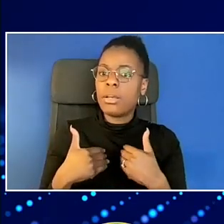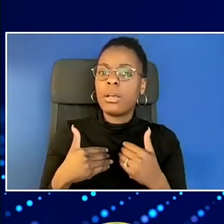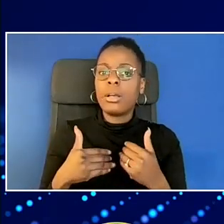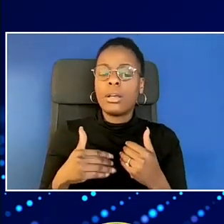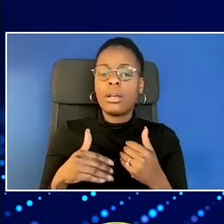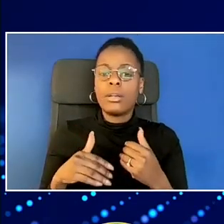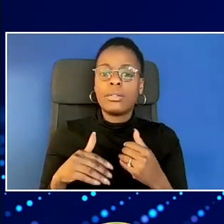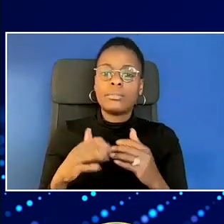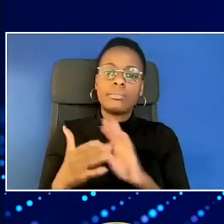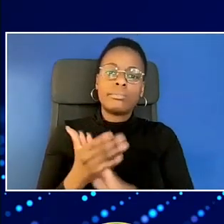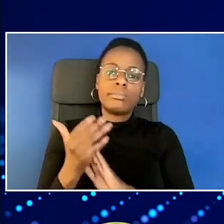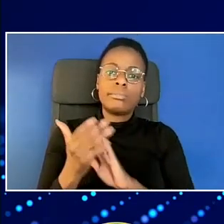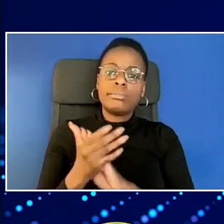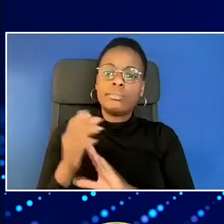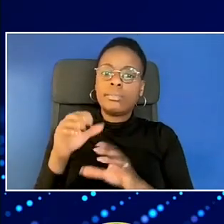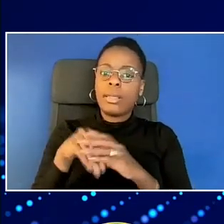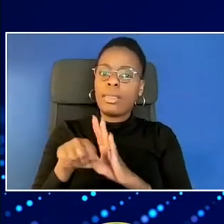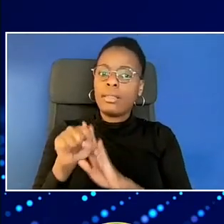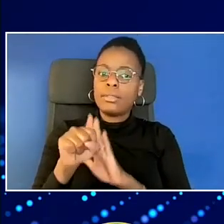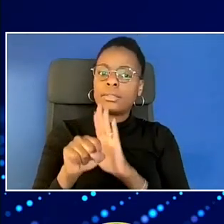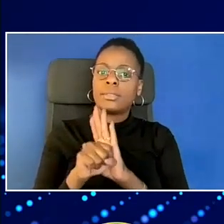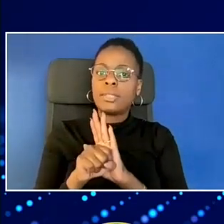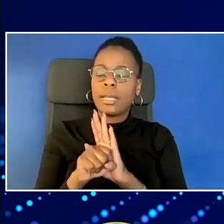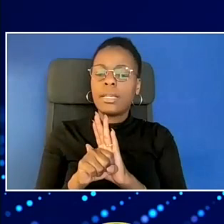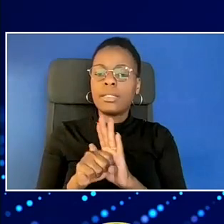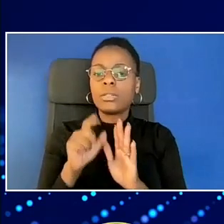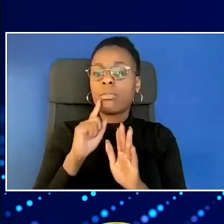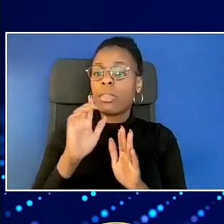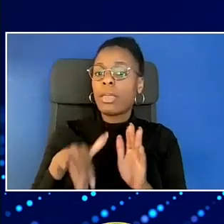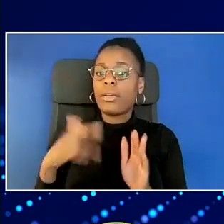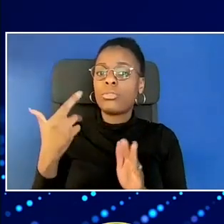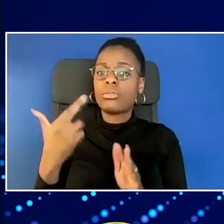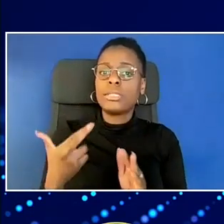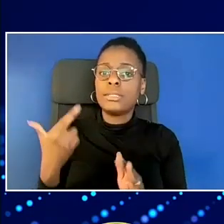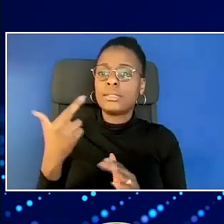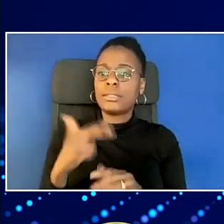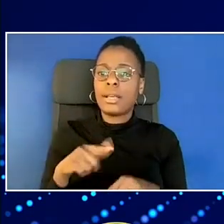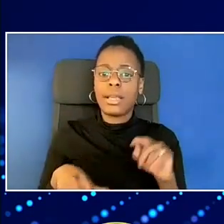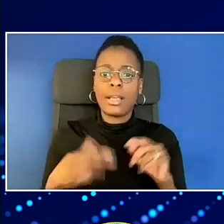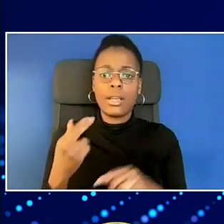it impossible to- for me to understand whether this would provide any protection